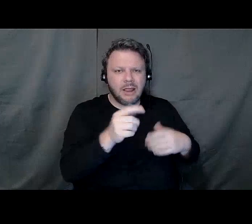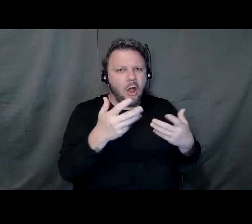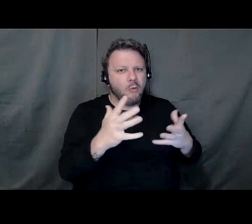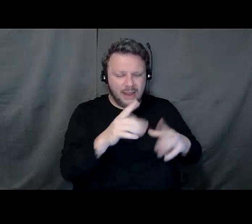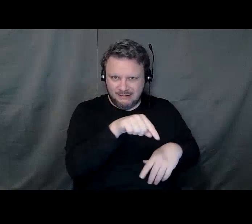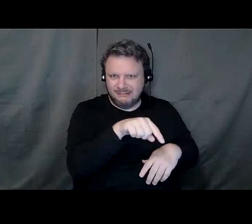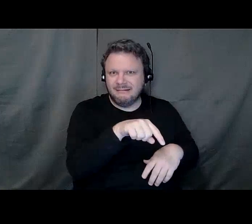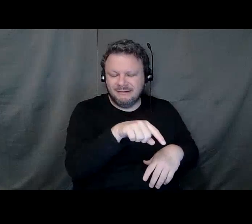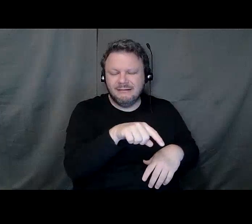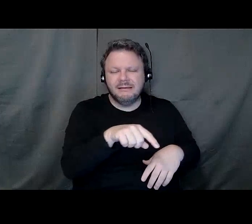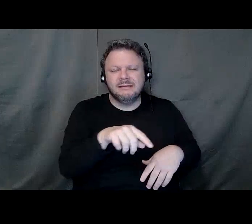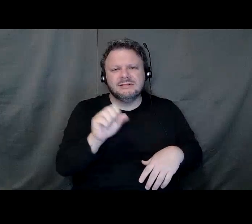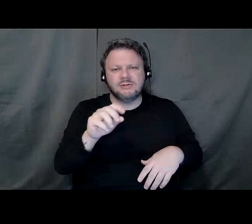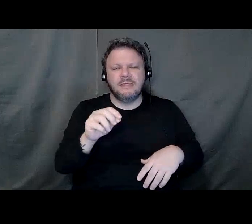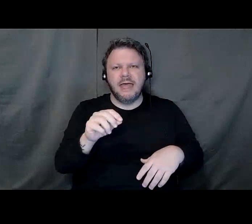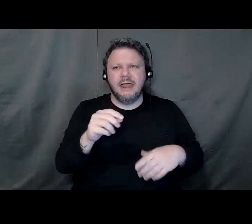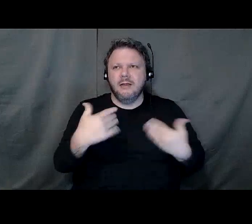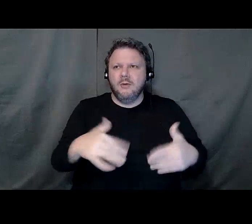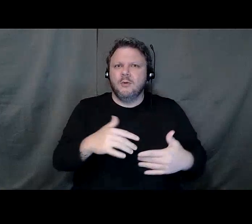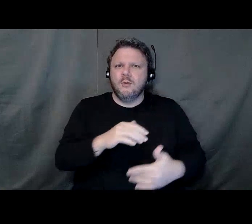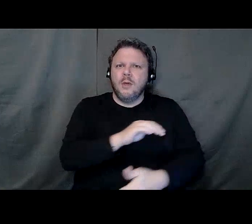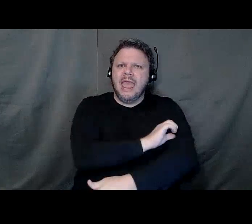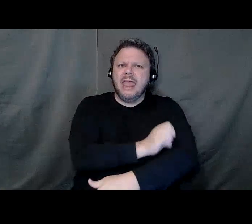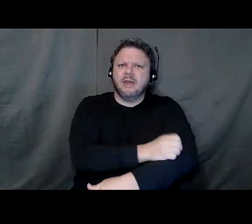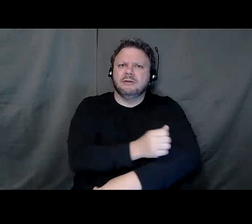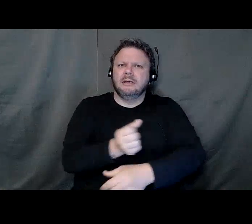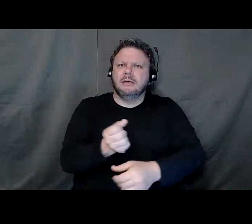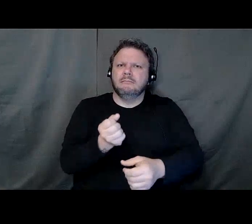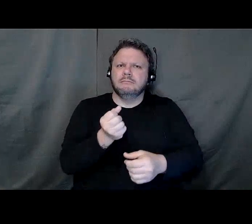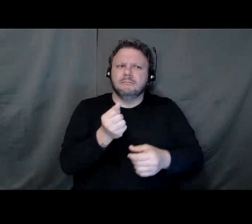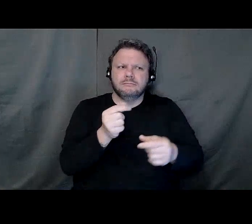So I think that just popped a little energy into that group as well.